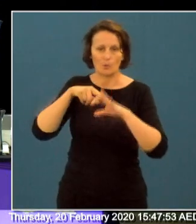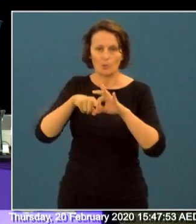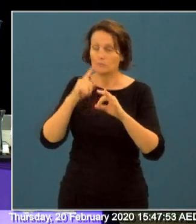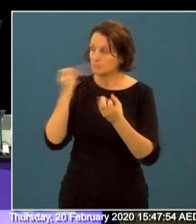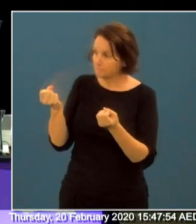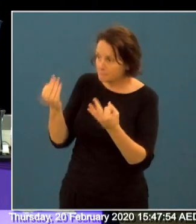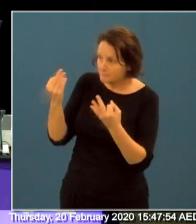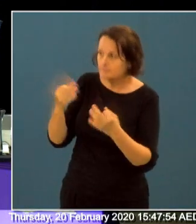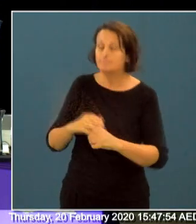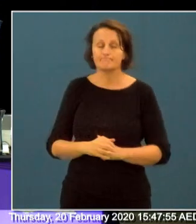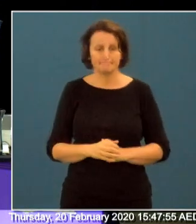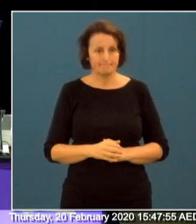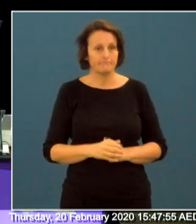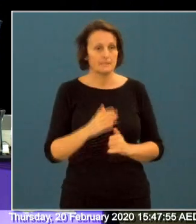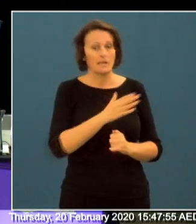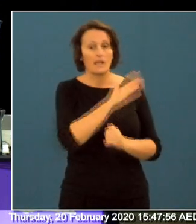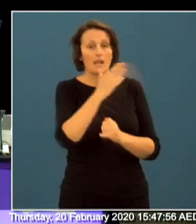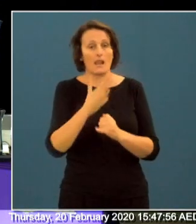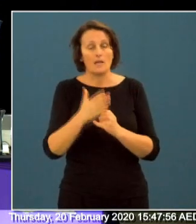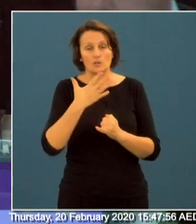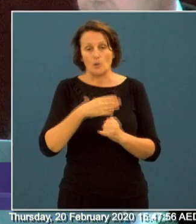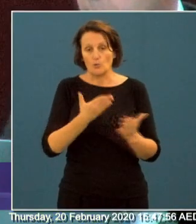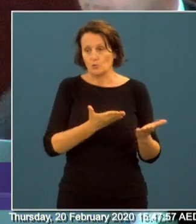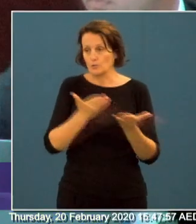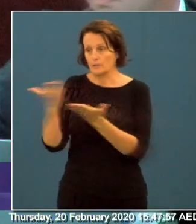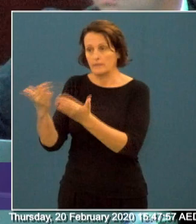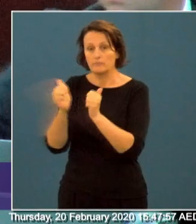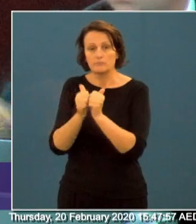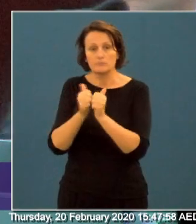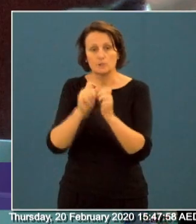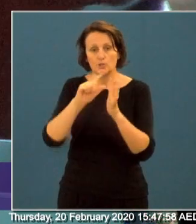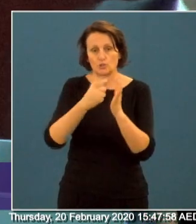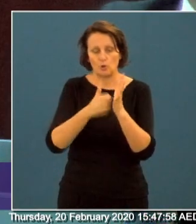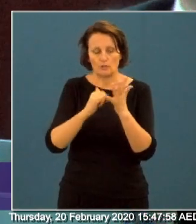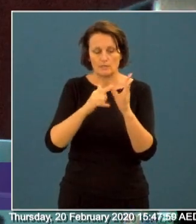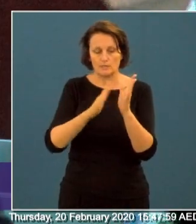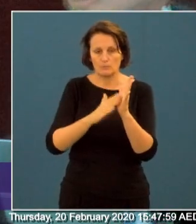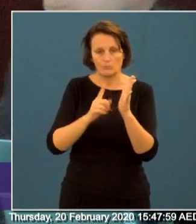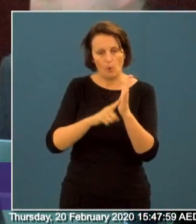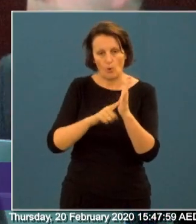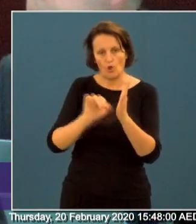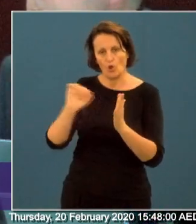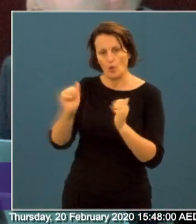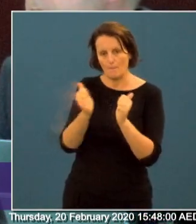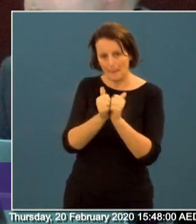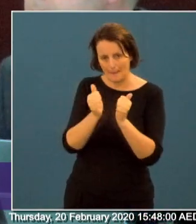And, finally, I tender Dr Small's statement and CV, as well as the supporting documents that she provided.